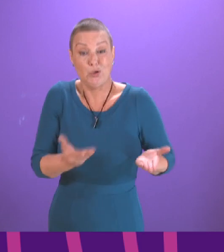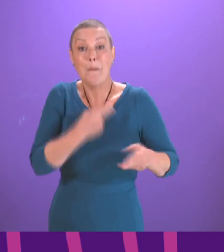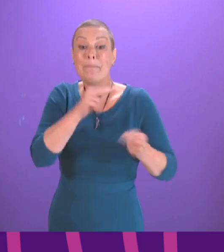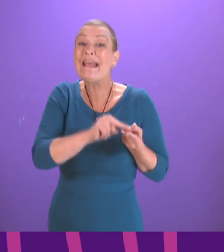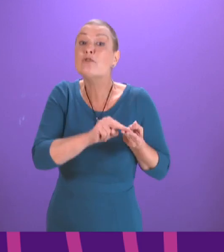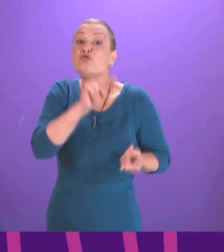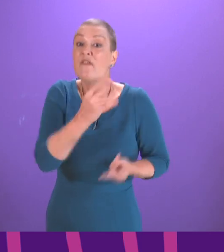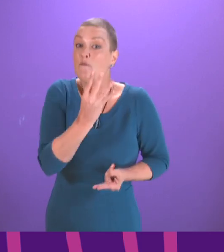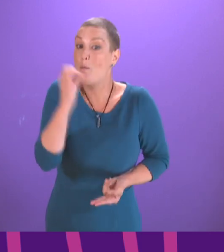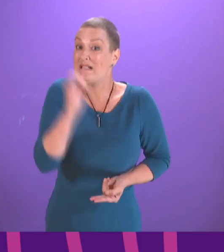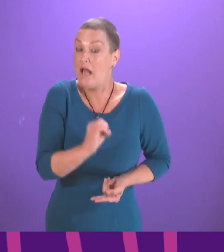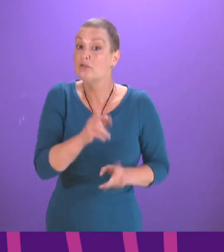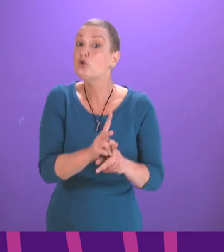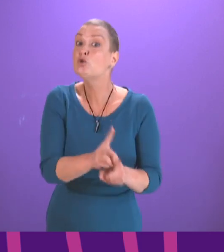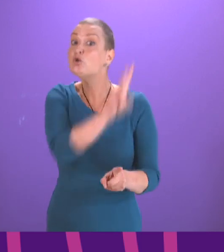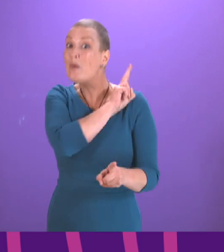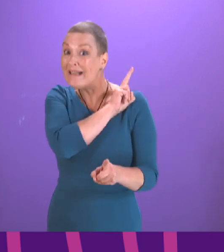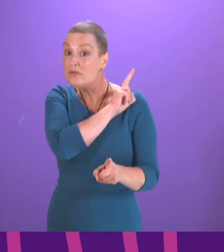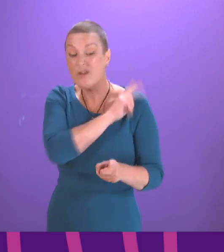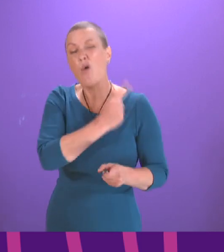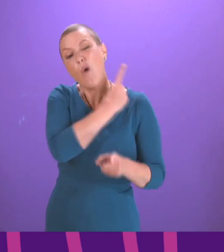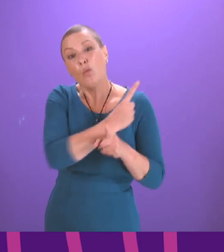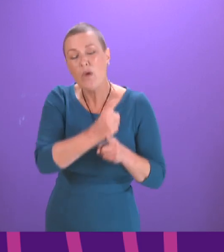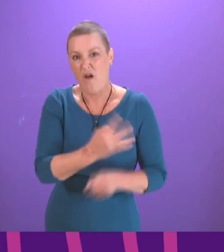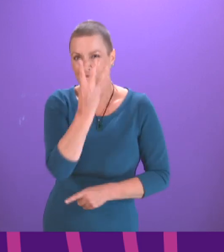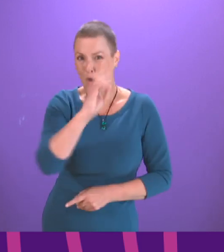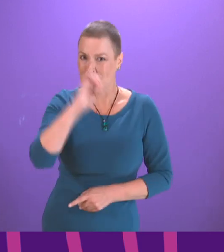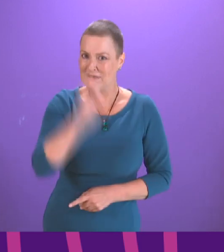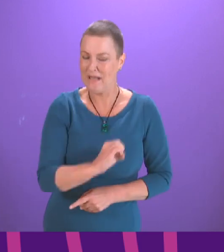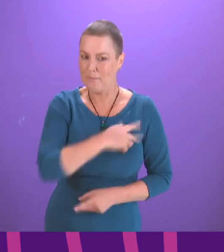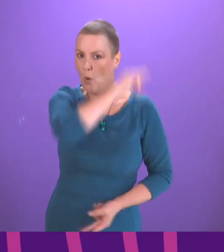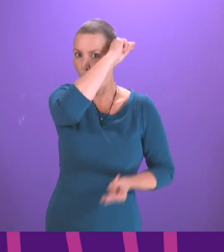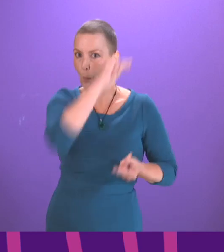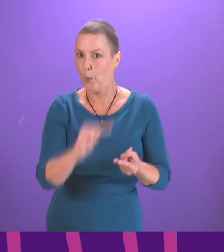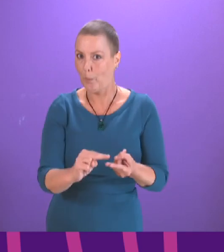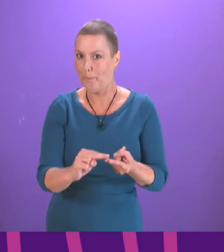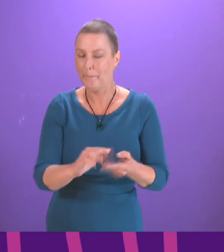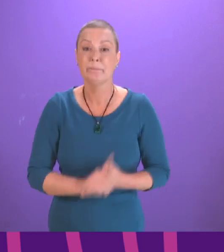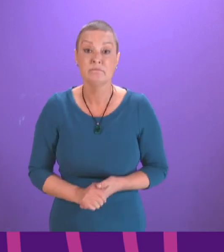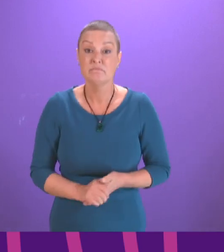by 4 per cent; two weeks ago, the weekly increase was 40 per cent. Our latest estimate of the